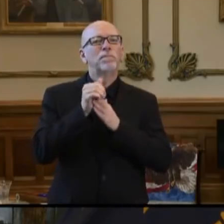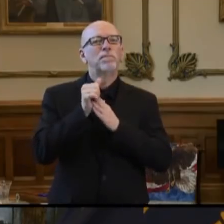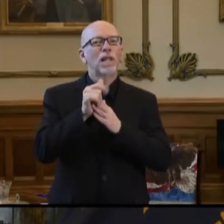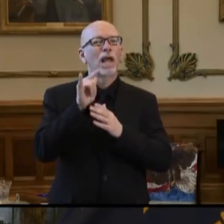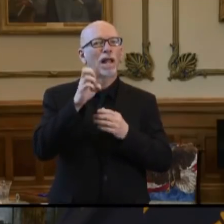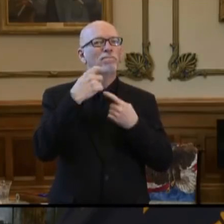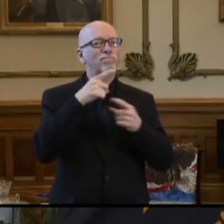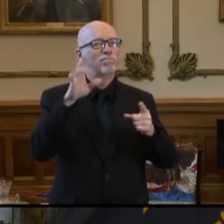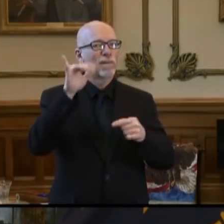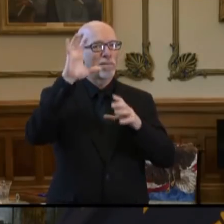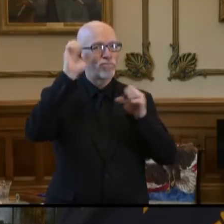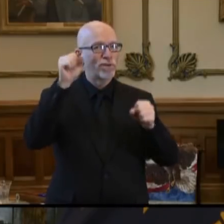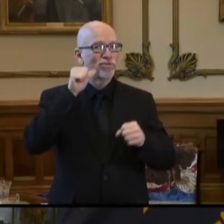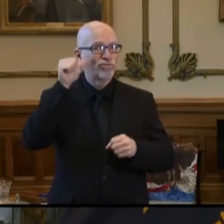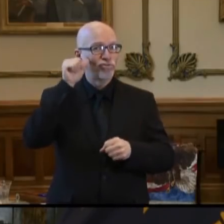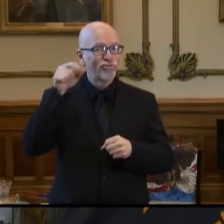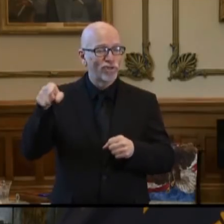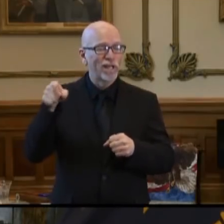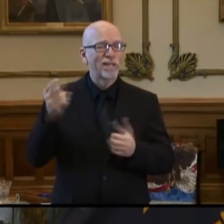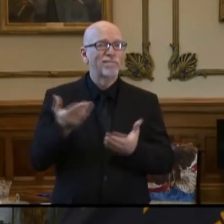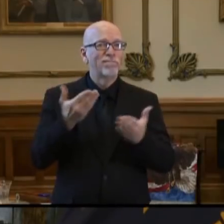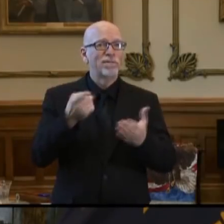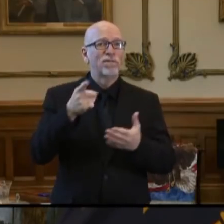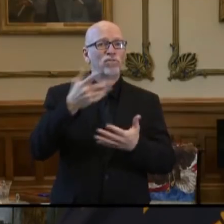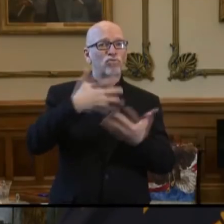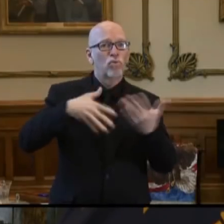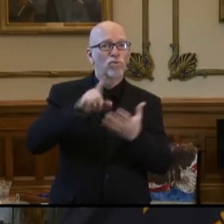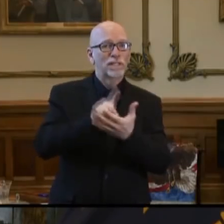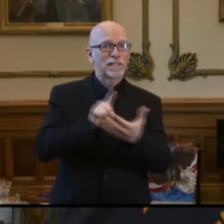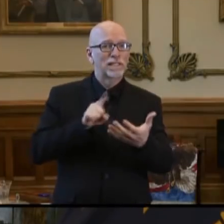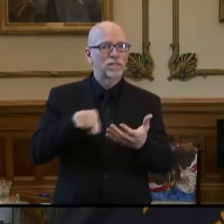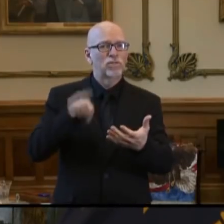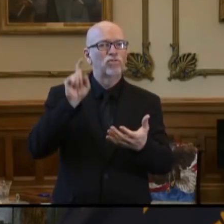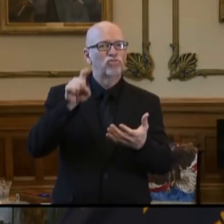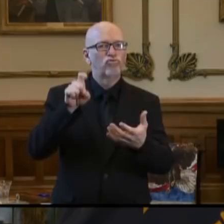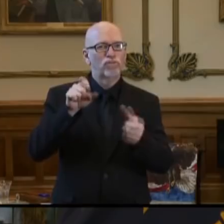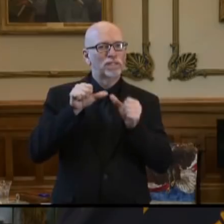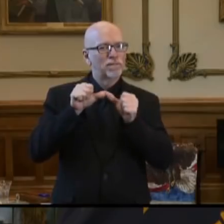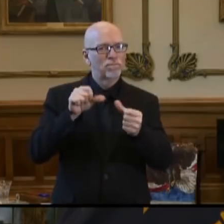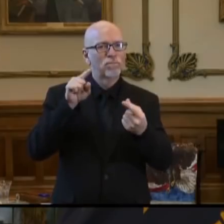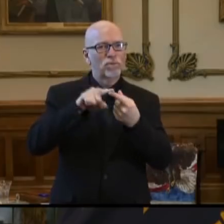THANK YOU SO MUCH FOR TAKING MY QUESTION. SO THE GUIDELINES WERE ISSUED BY THE PRESIDENT